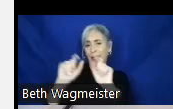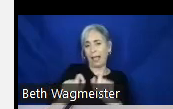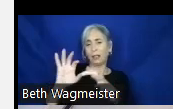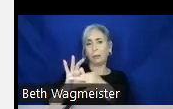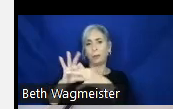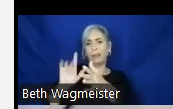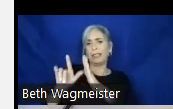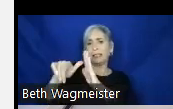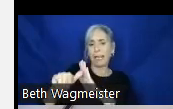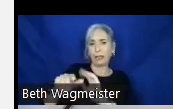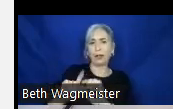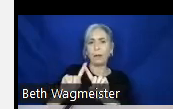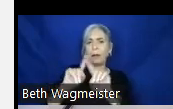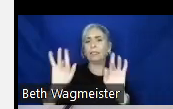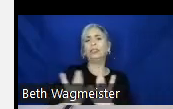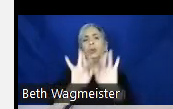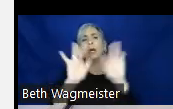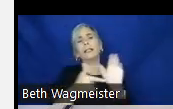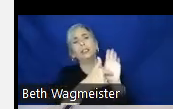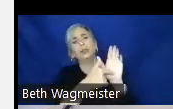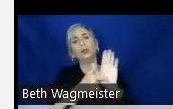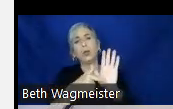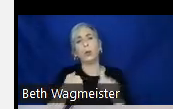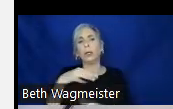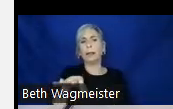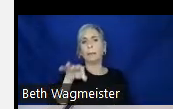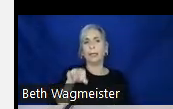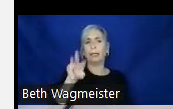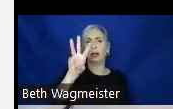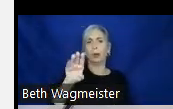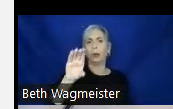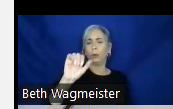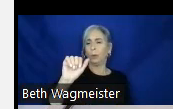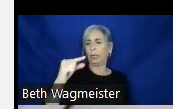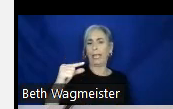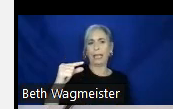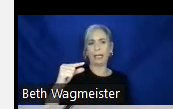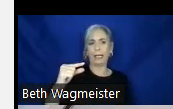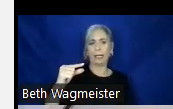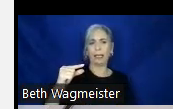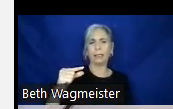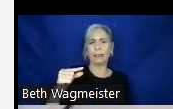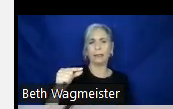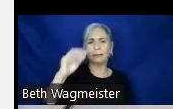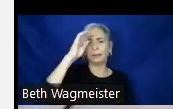too. To highlight, we picked WCAG to our audit rather than ATAG that we were talking about.